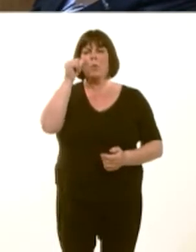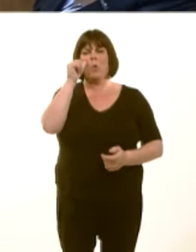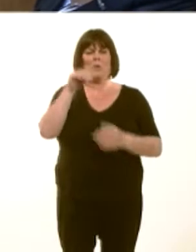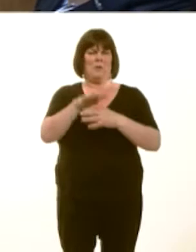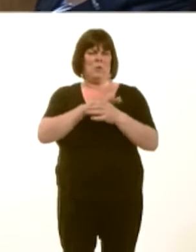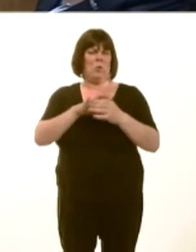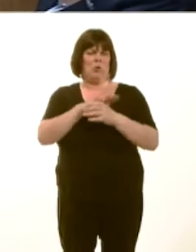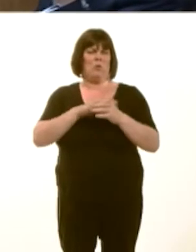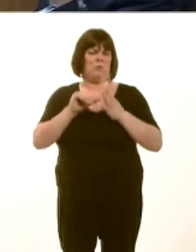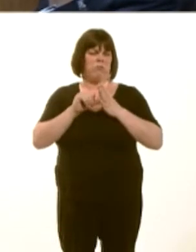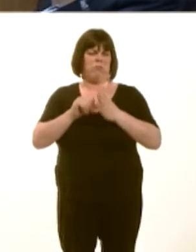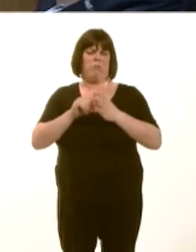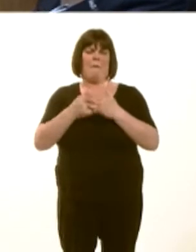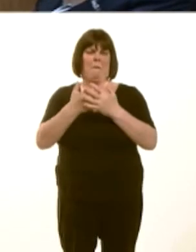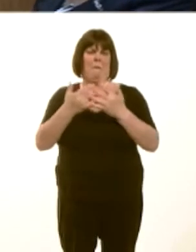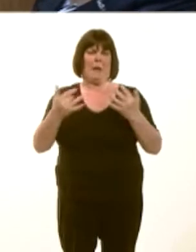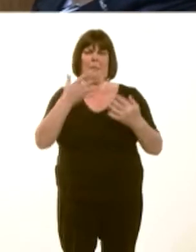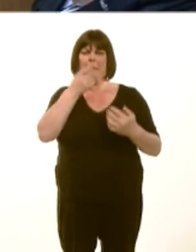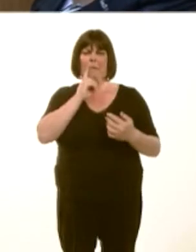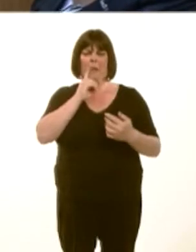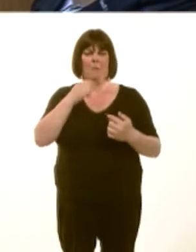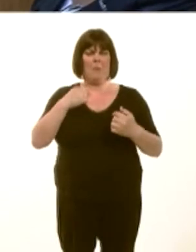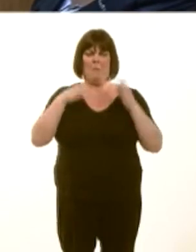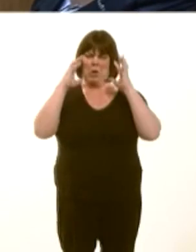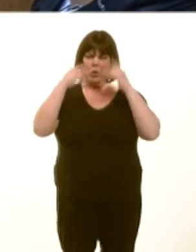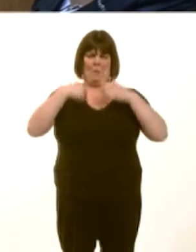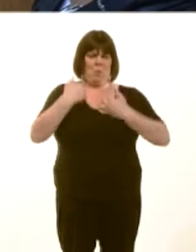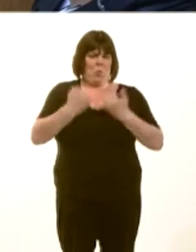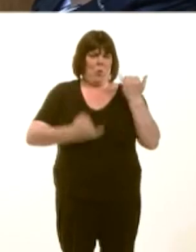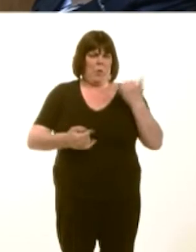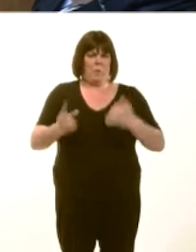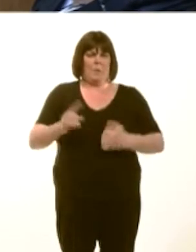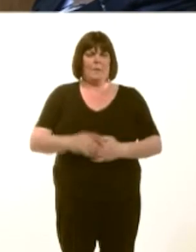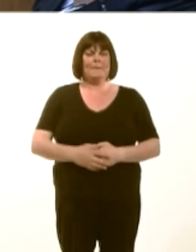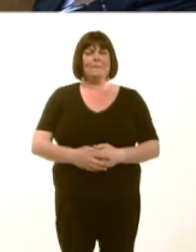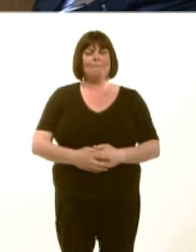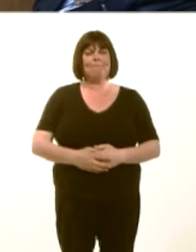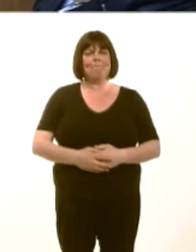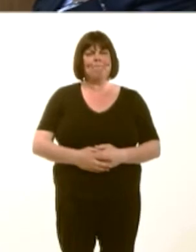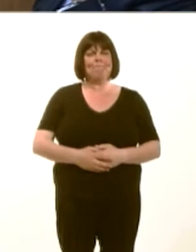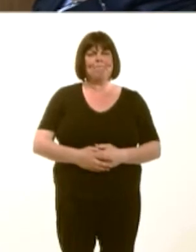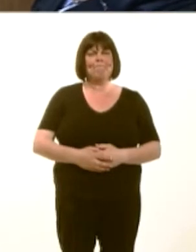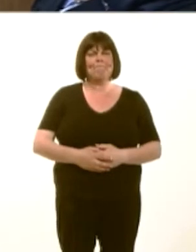Beth syín fy mhryderu i yn fawr iawn yw beth syín cael ei ddweud heddiw: fod y twf yn